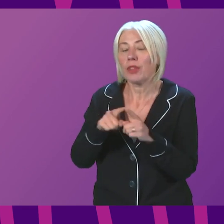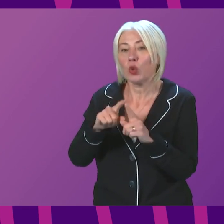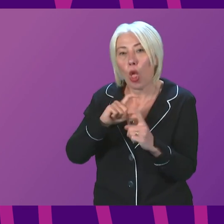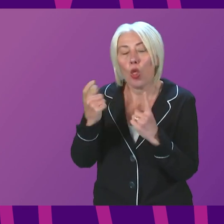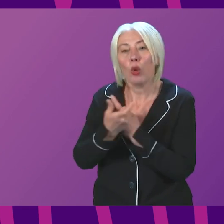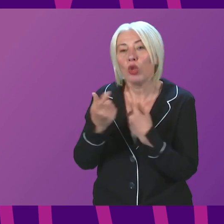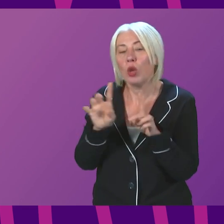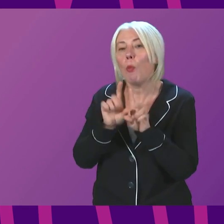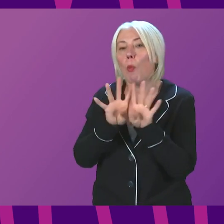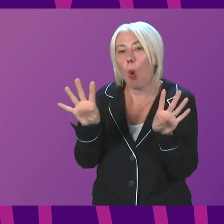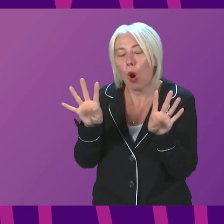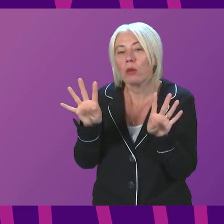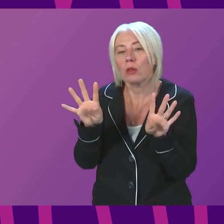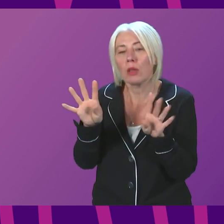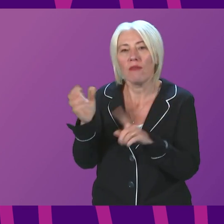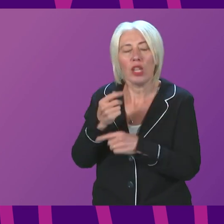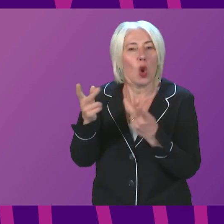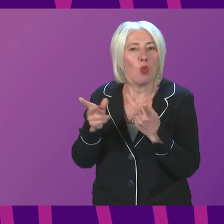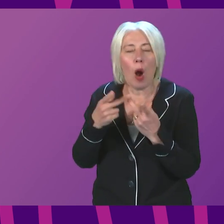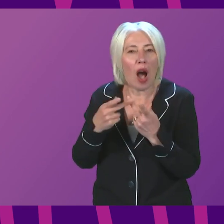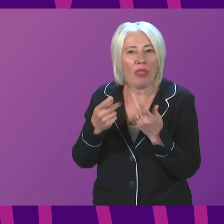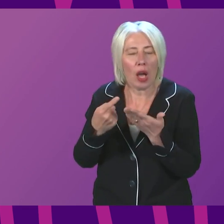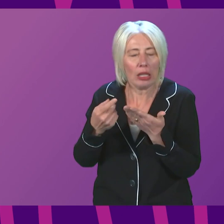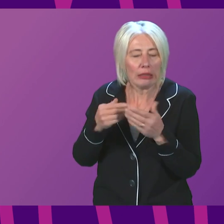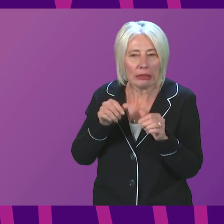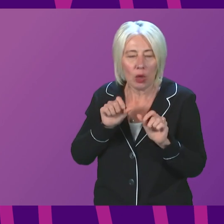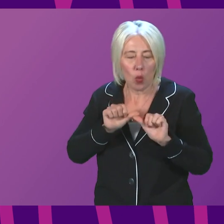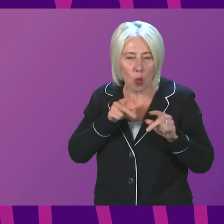board, to discuss what further mitigations we might be able to support.